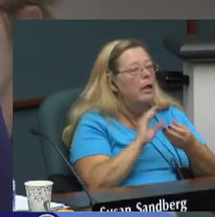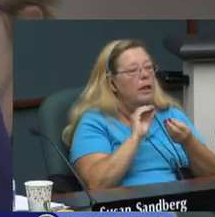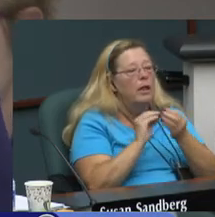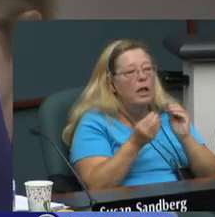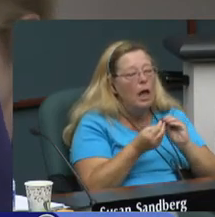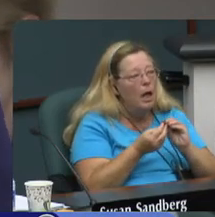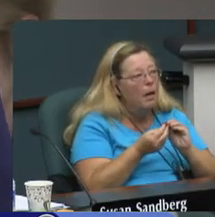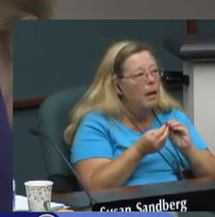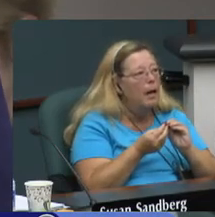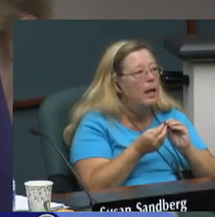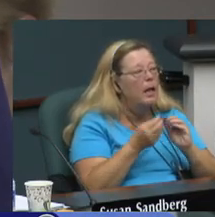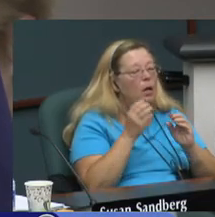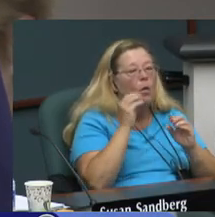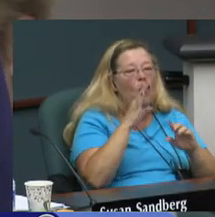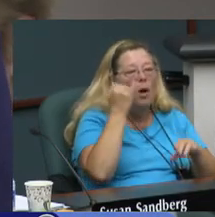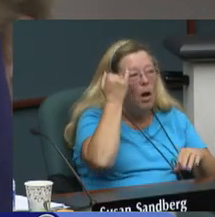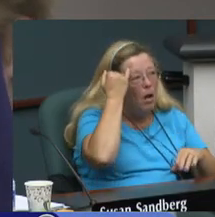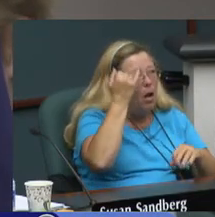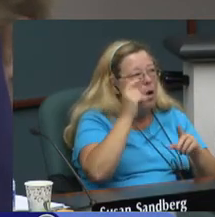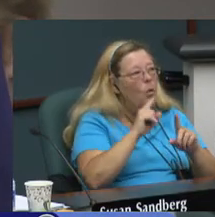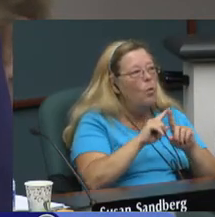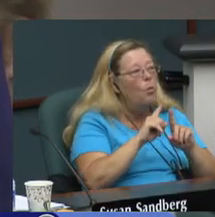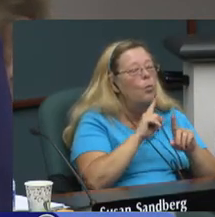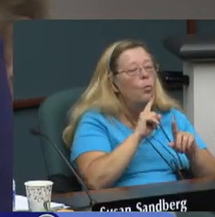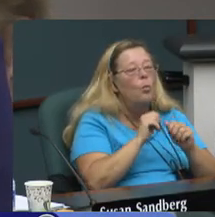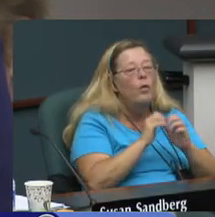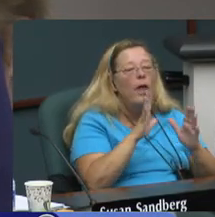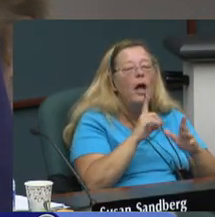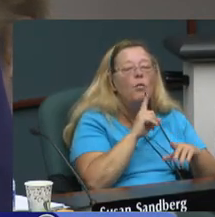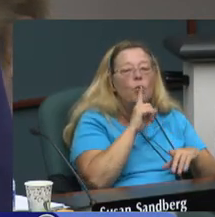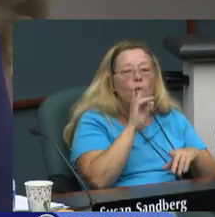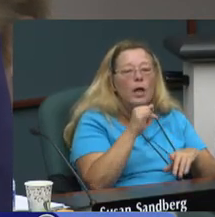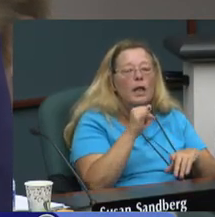these ideas without really clarifying what we're talking about and I think